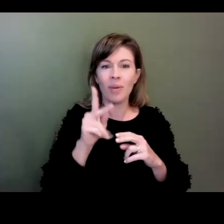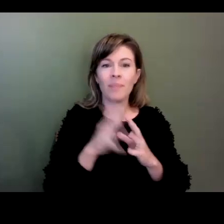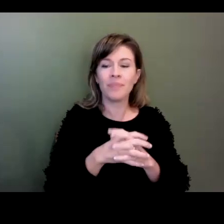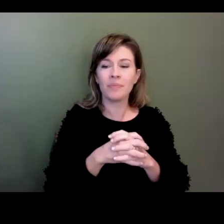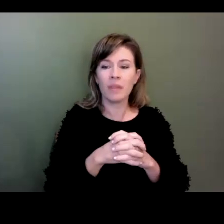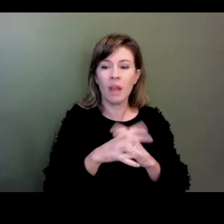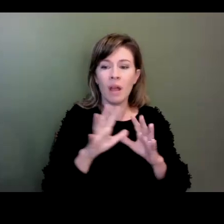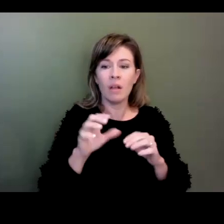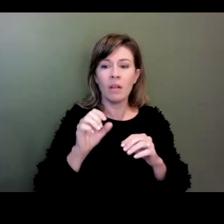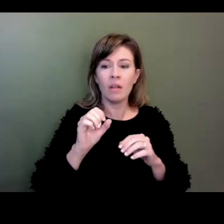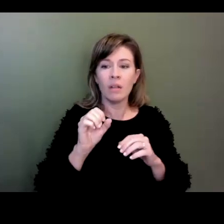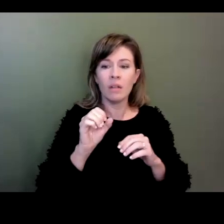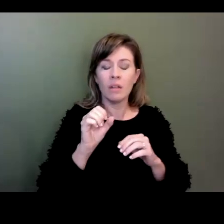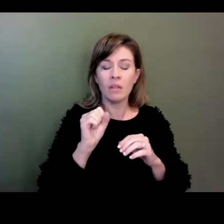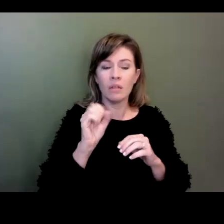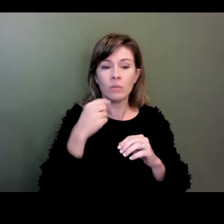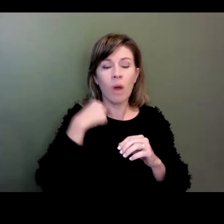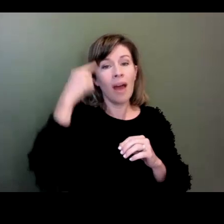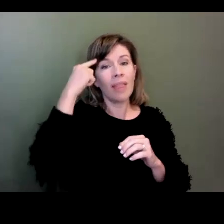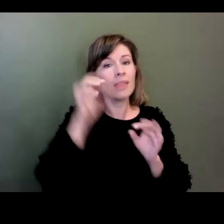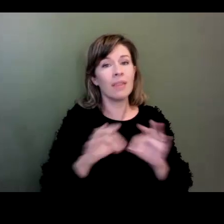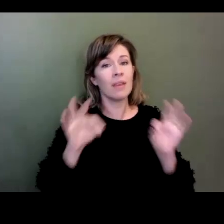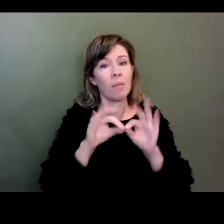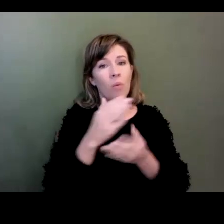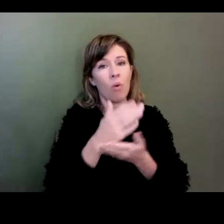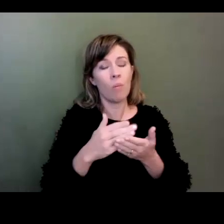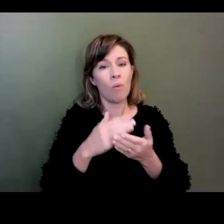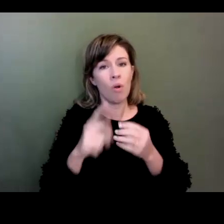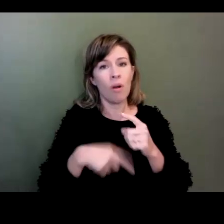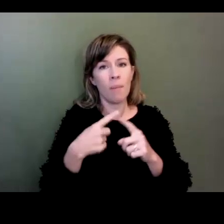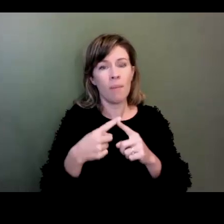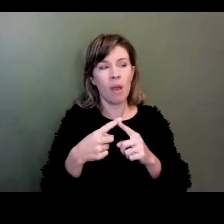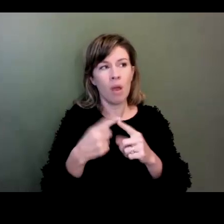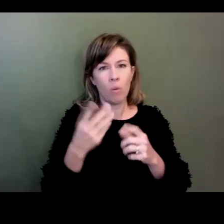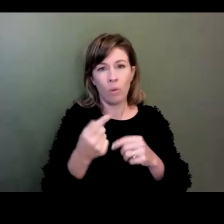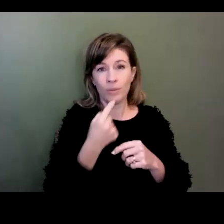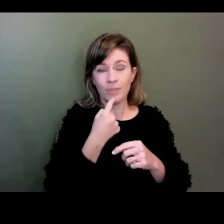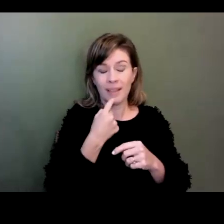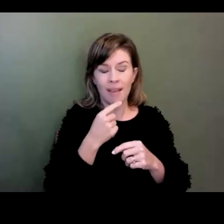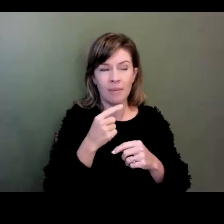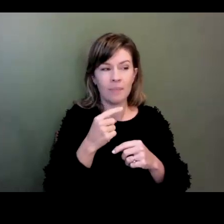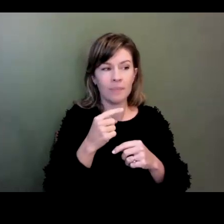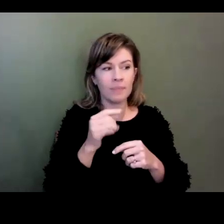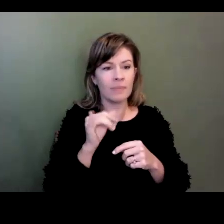Okay. So I think the important part about what you were saying is it's not simply a funding